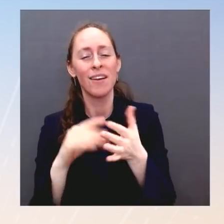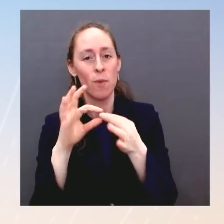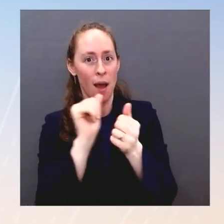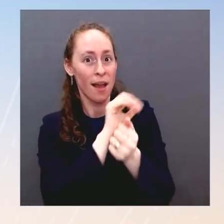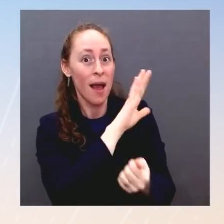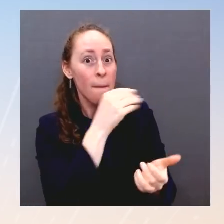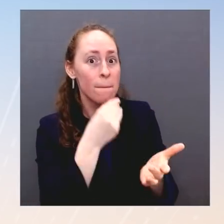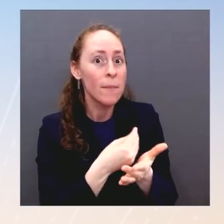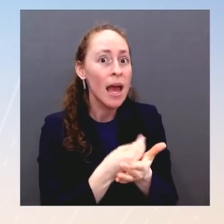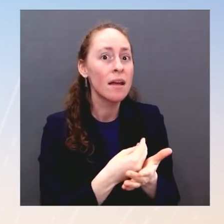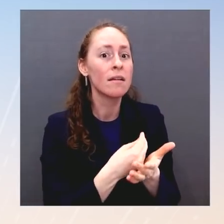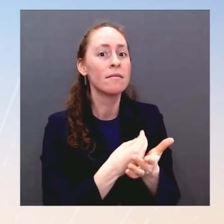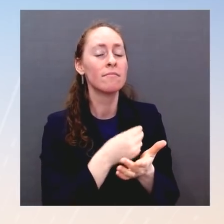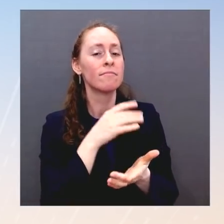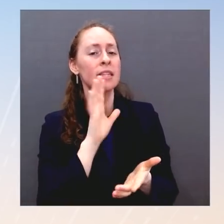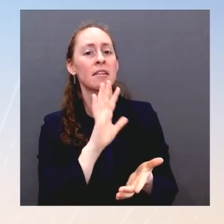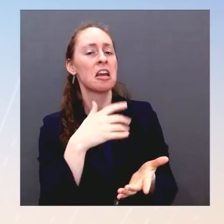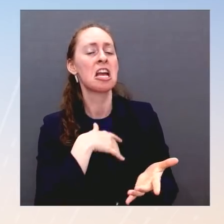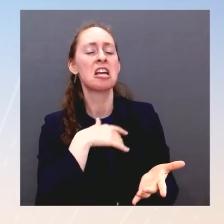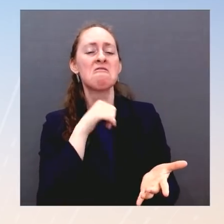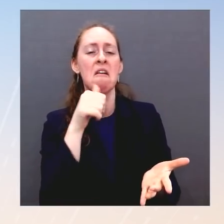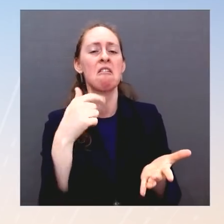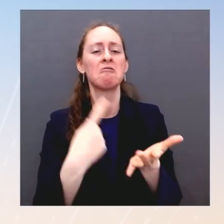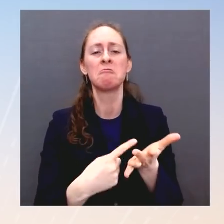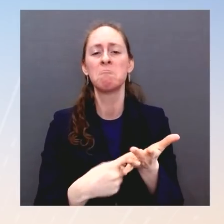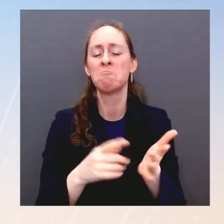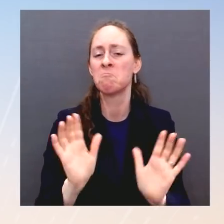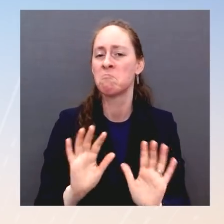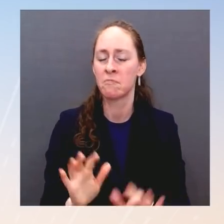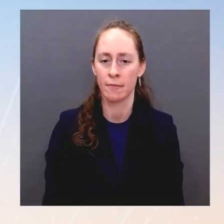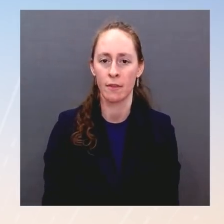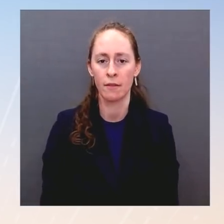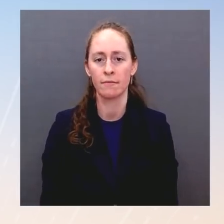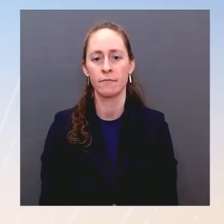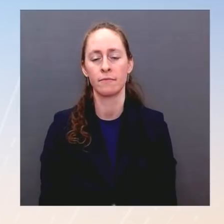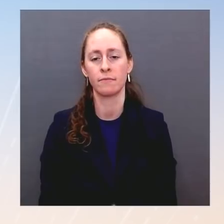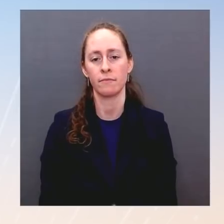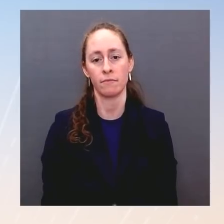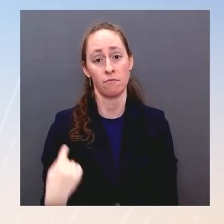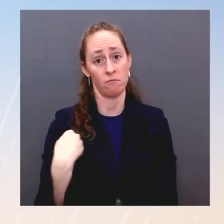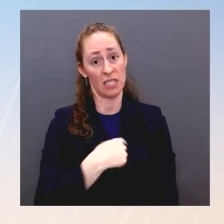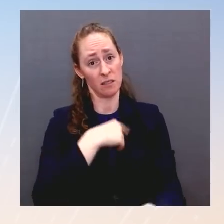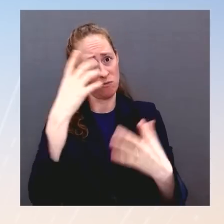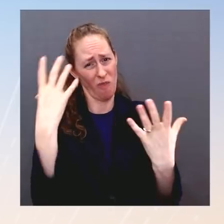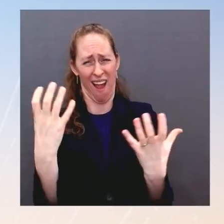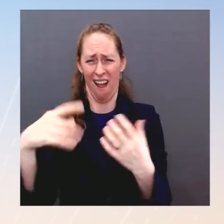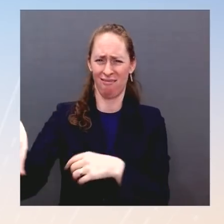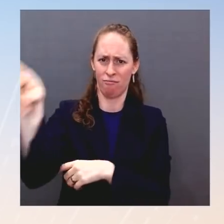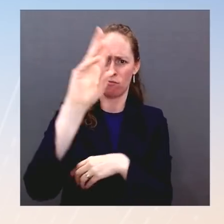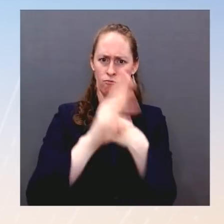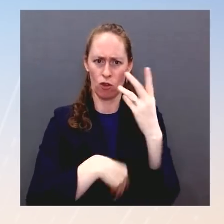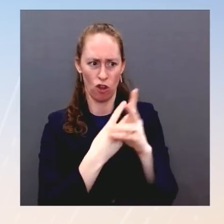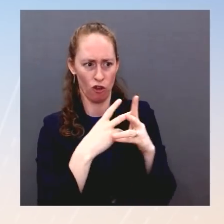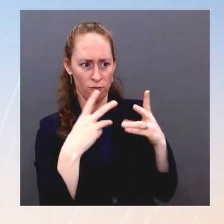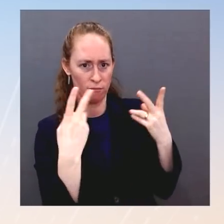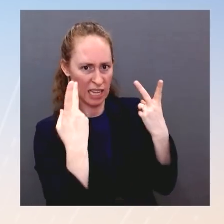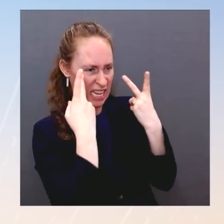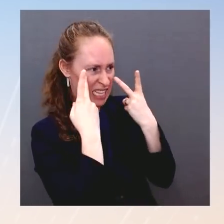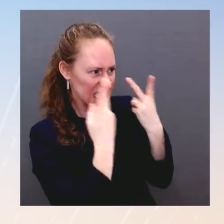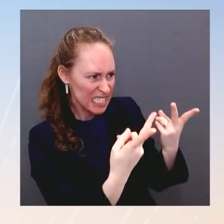is the unity through which the United States, President Biden is working with our European partners and Allies.